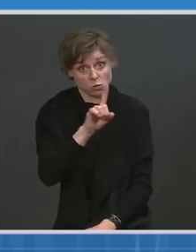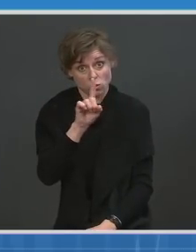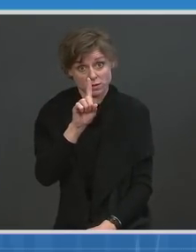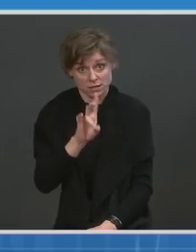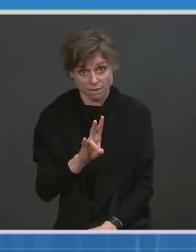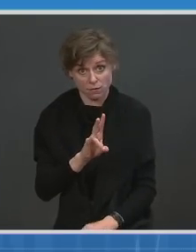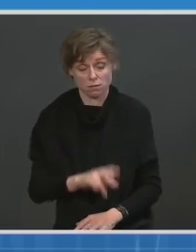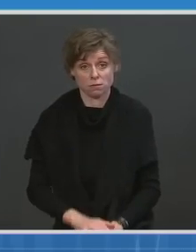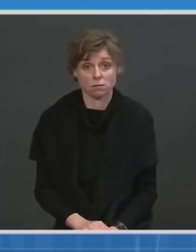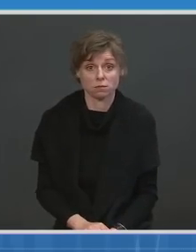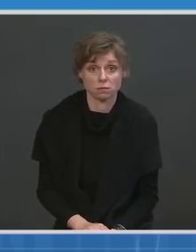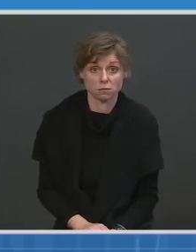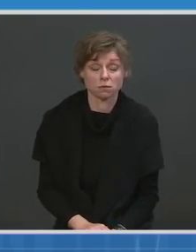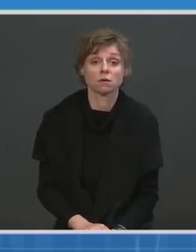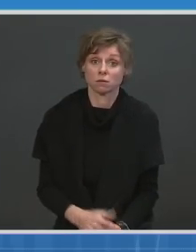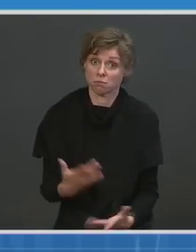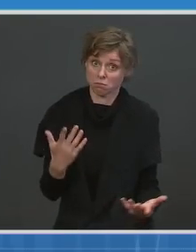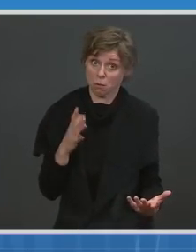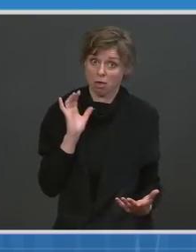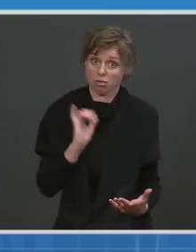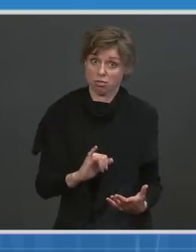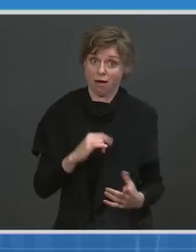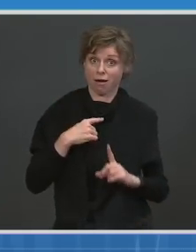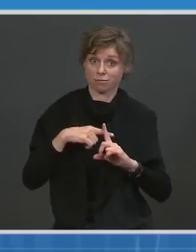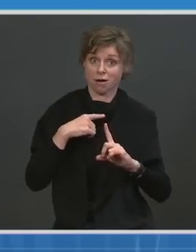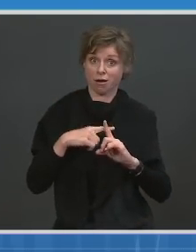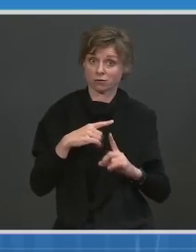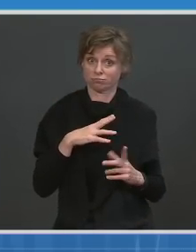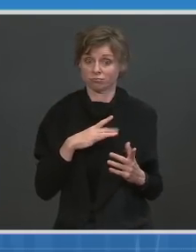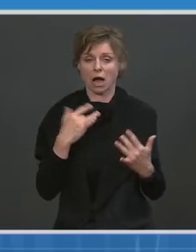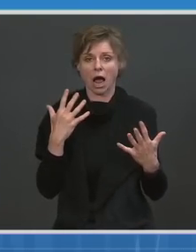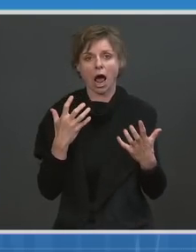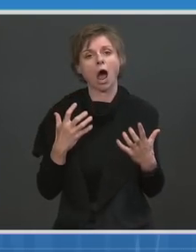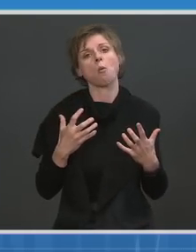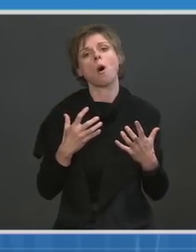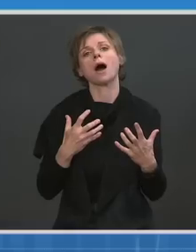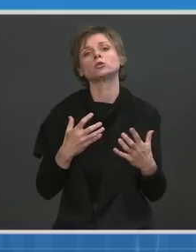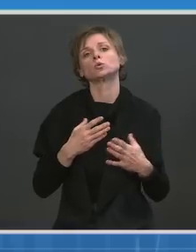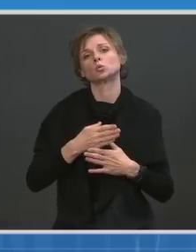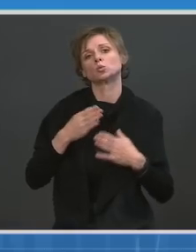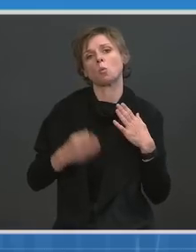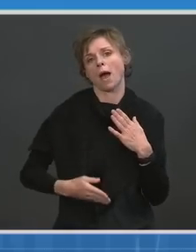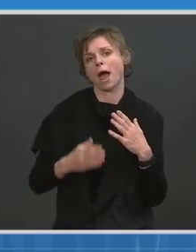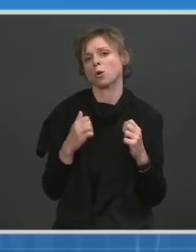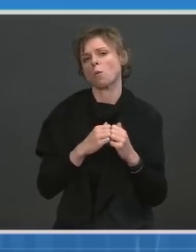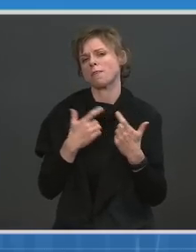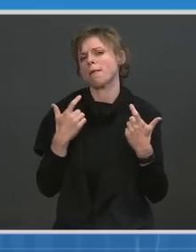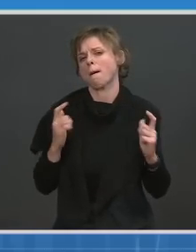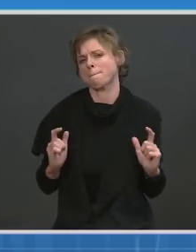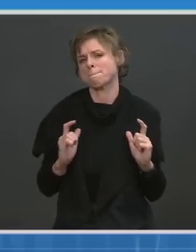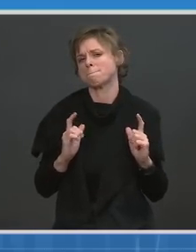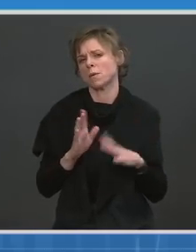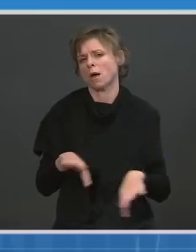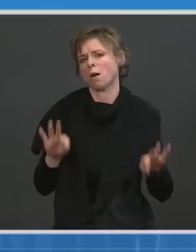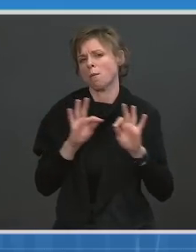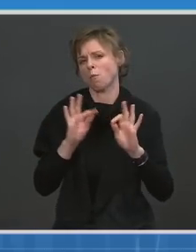With that encouraging note, I want to end with a big caveat. The way we can counter 117,